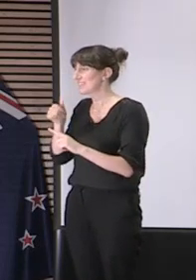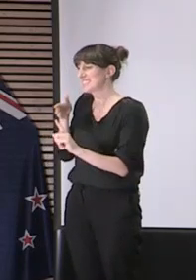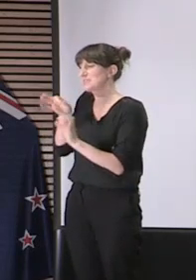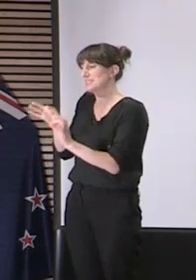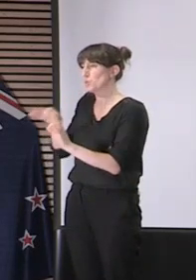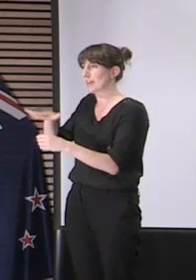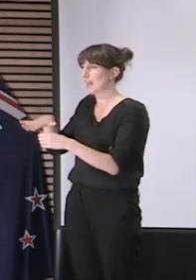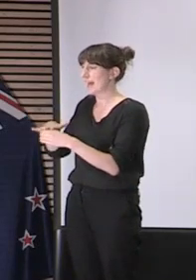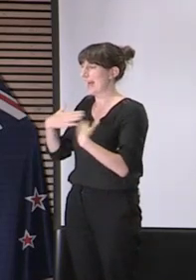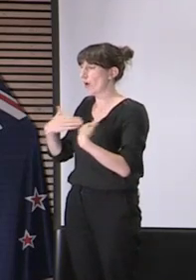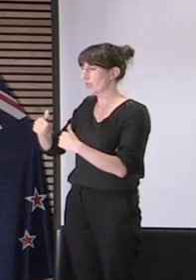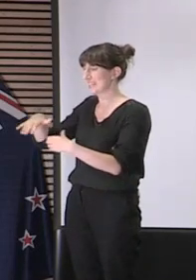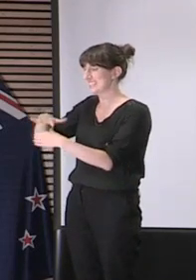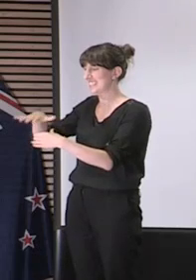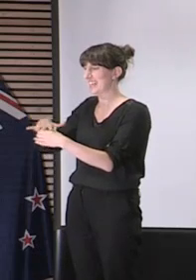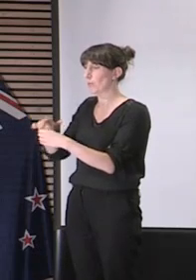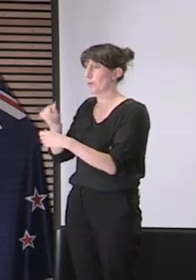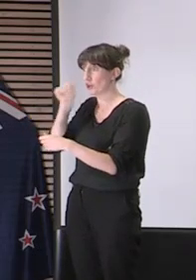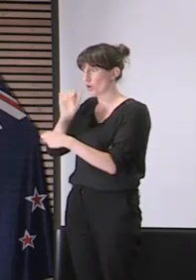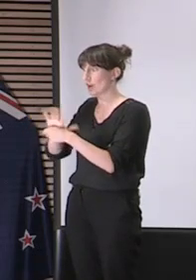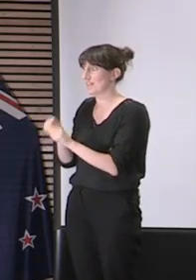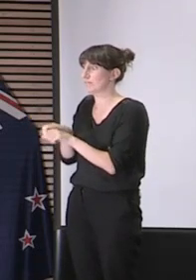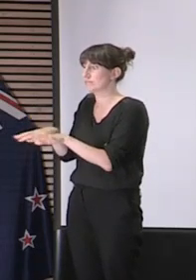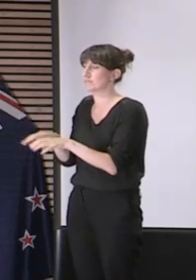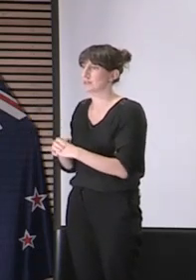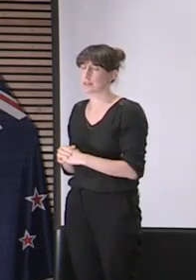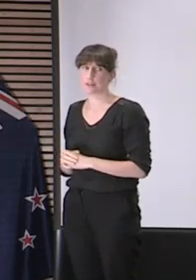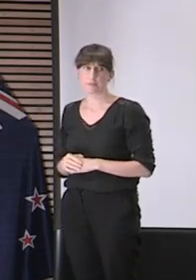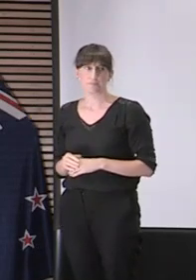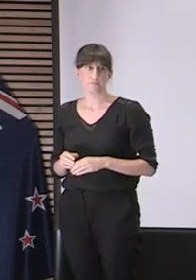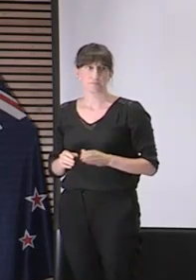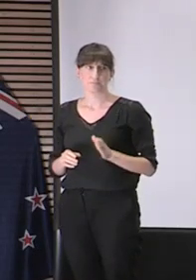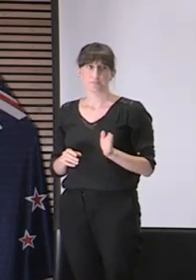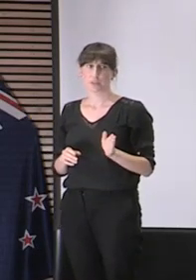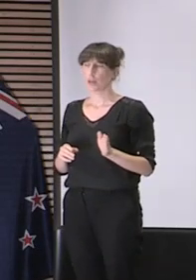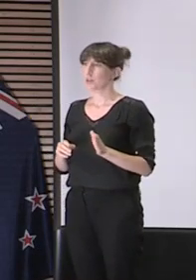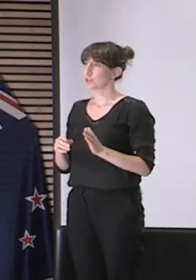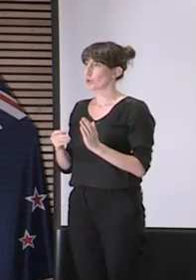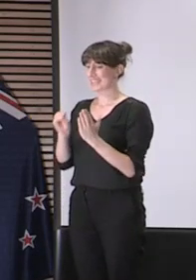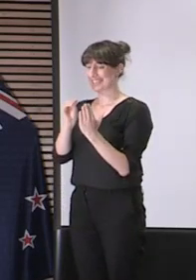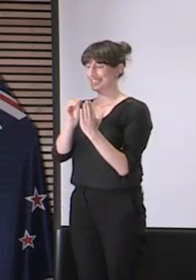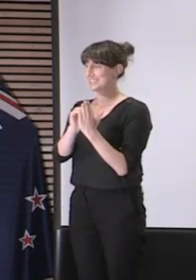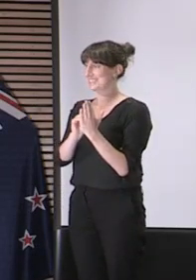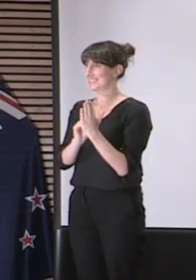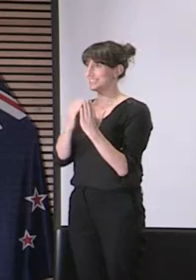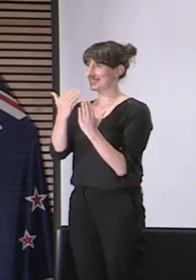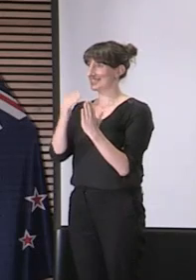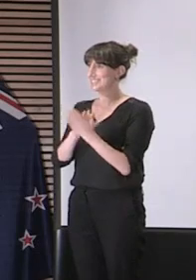like in a health care setting or to help with cluster management.